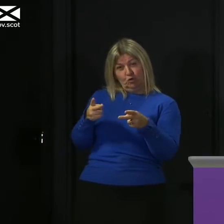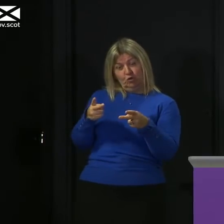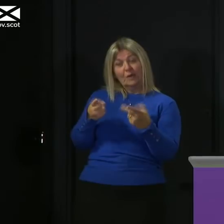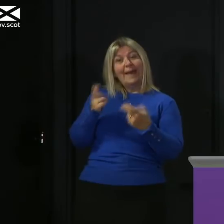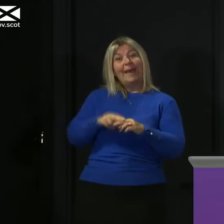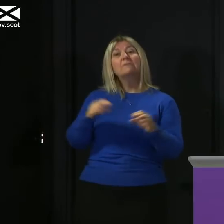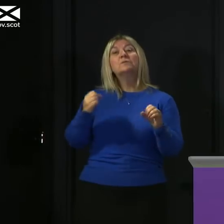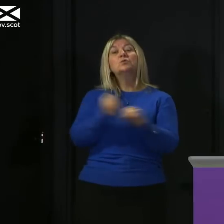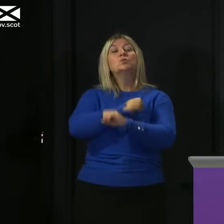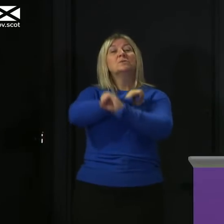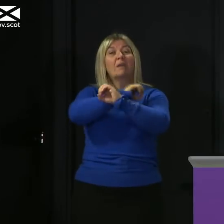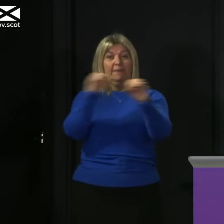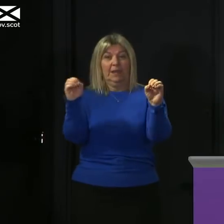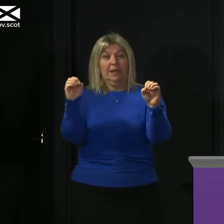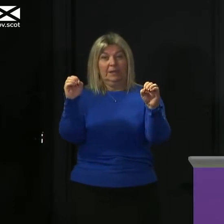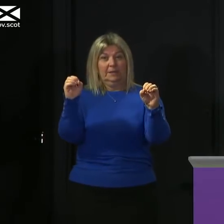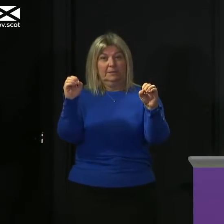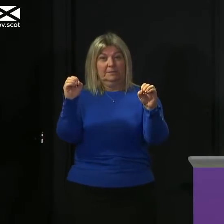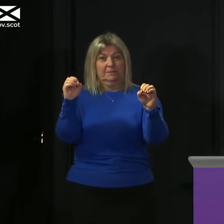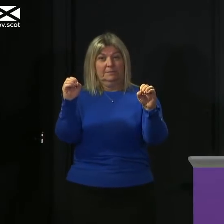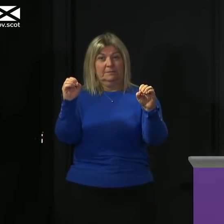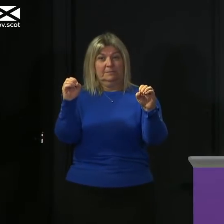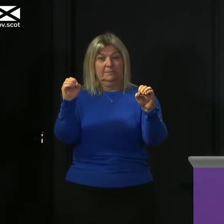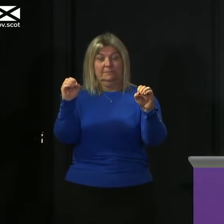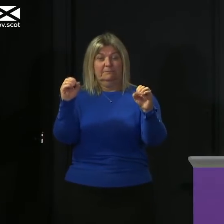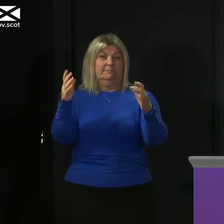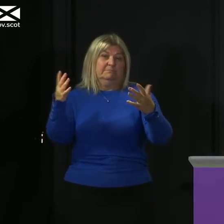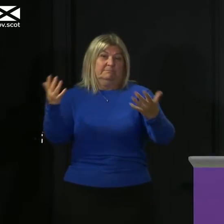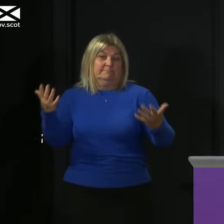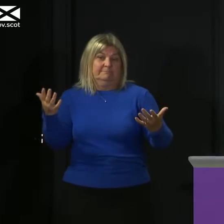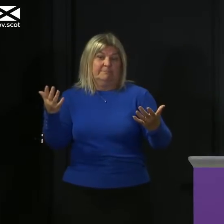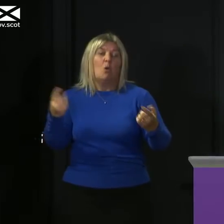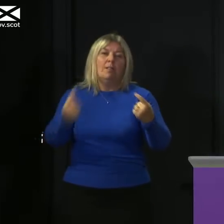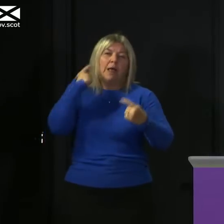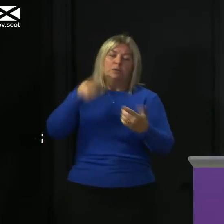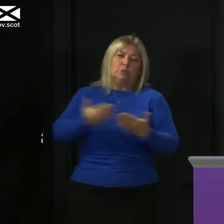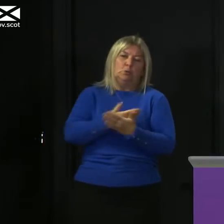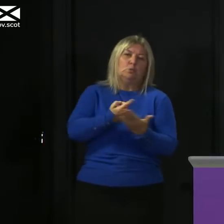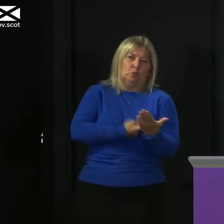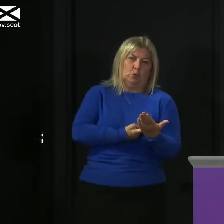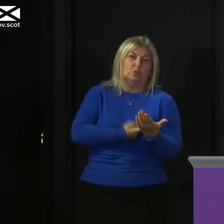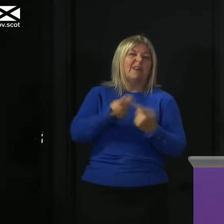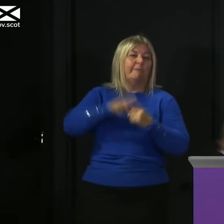right now, or if we hadn't taken the action we took last week and if we just allowed